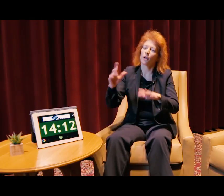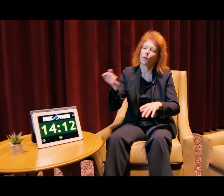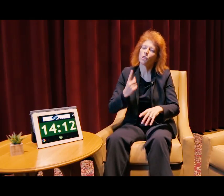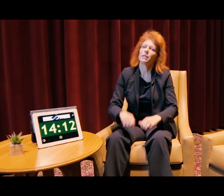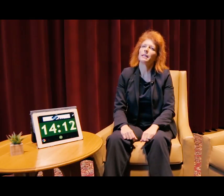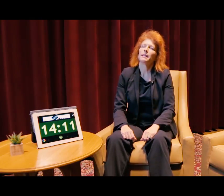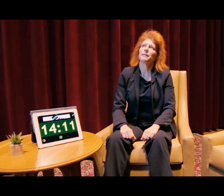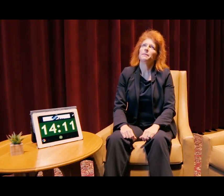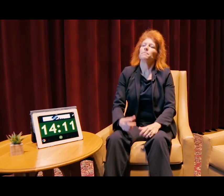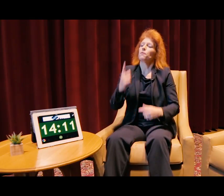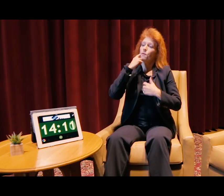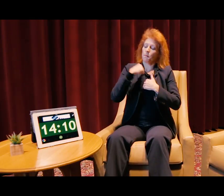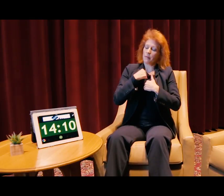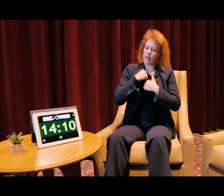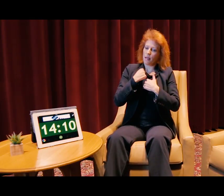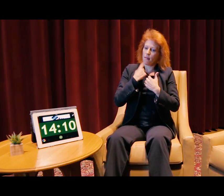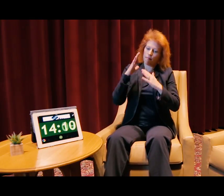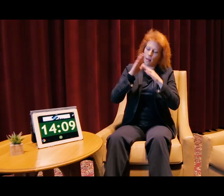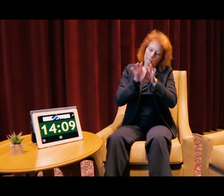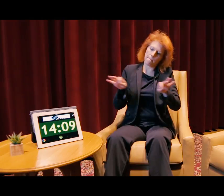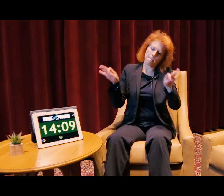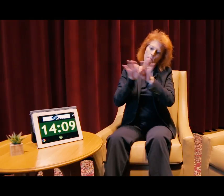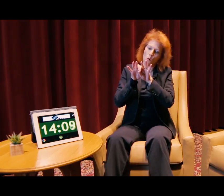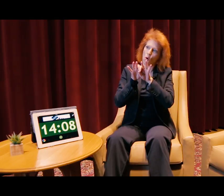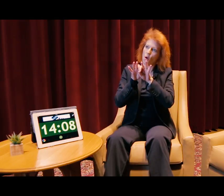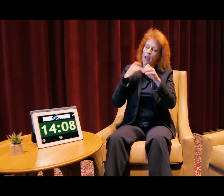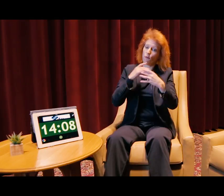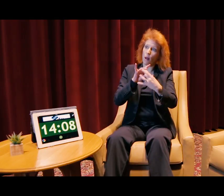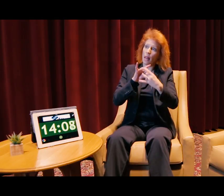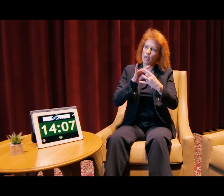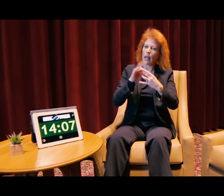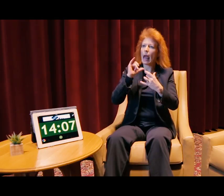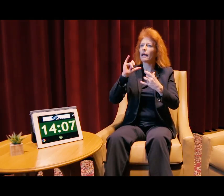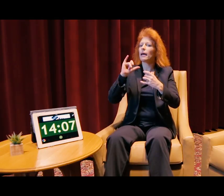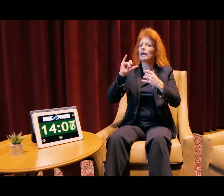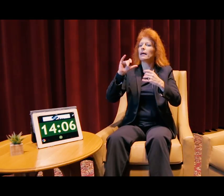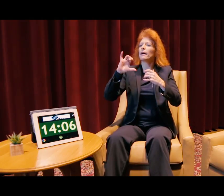For me, the most important thing I can do is have a relationship, a chemistry.